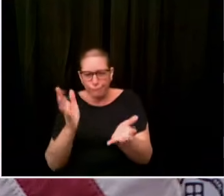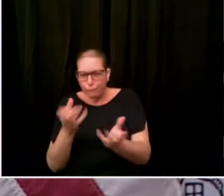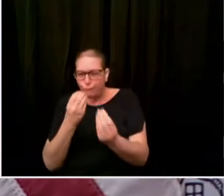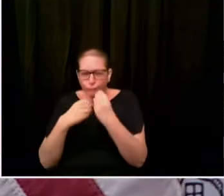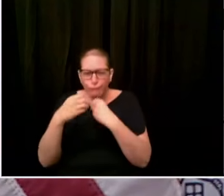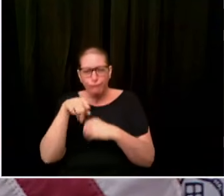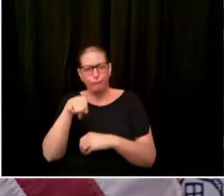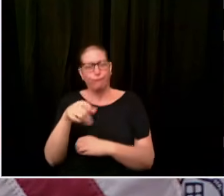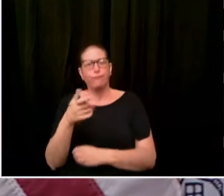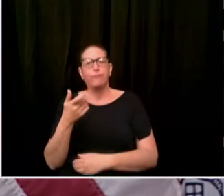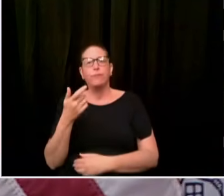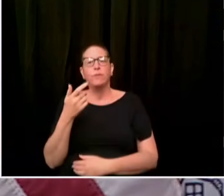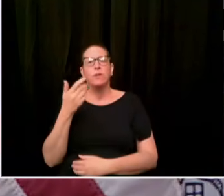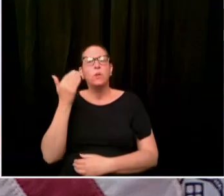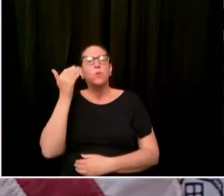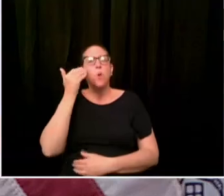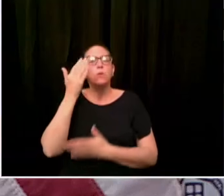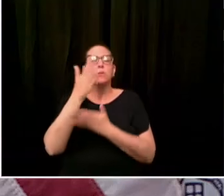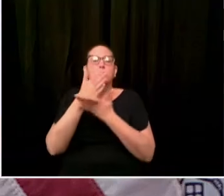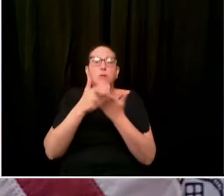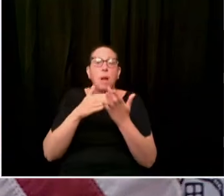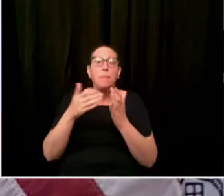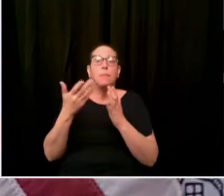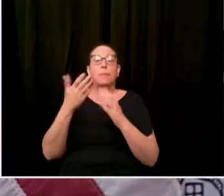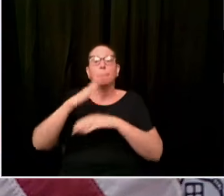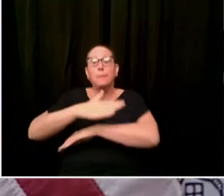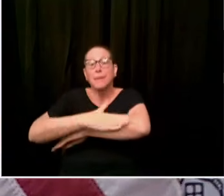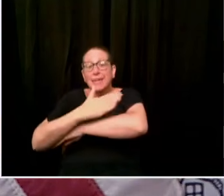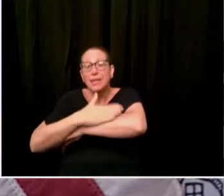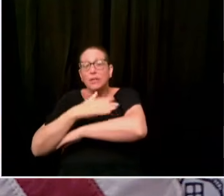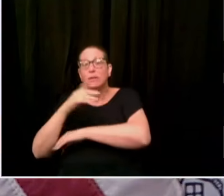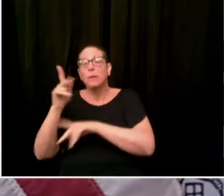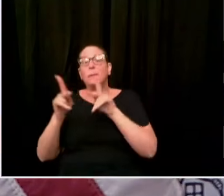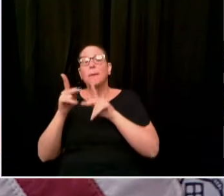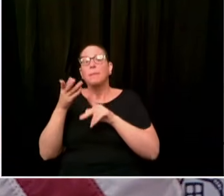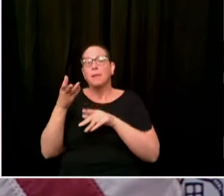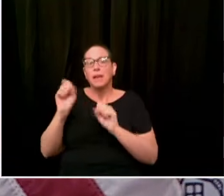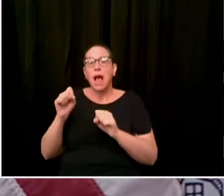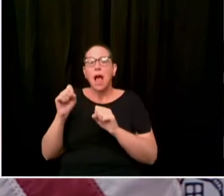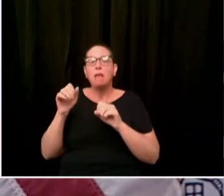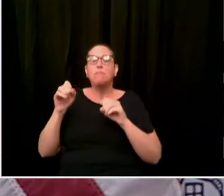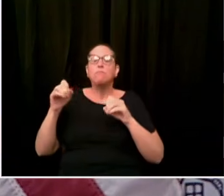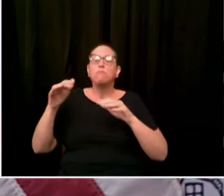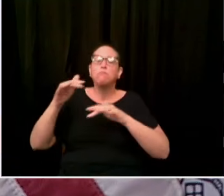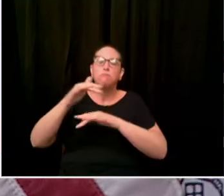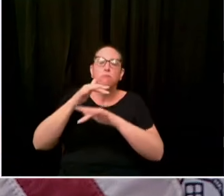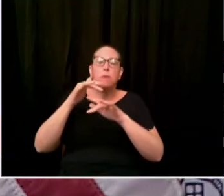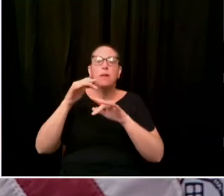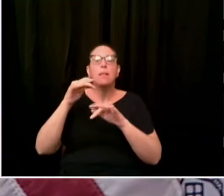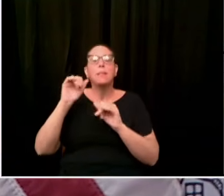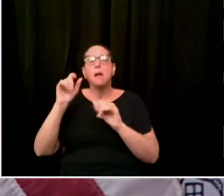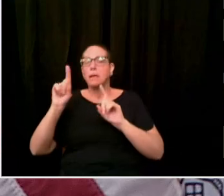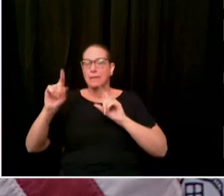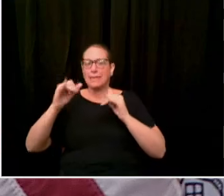LEAST PEOPLE WERE SPREAD OUT. THIS WAS A DIFFERENT SITUATION. AND WHEN OUR CAMERAS WENT THERE, THE PEOPLE WERE DEFIANT.